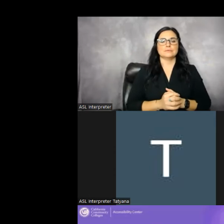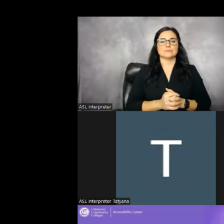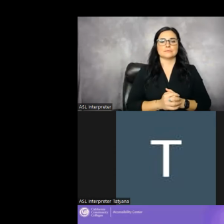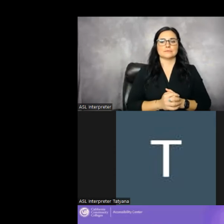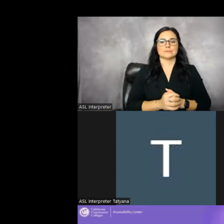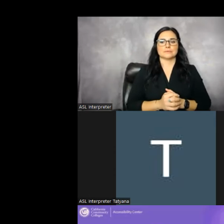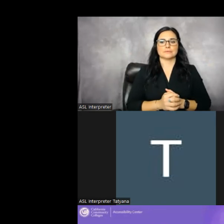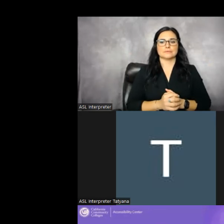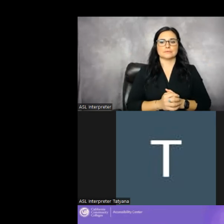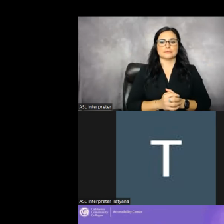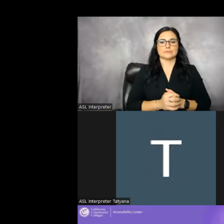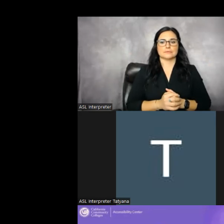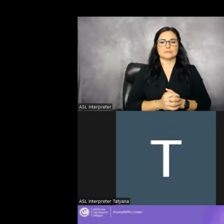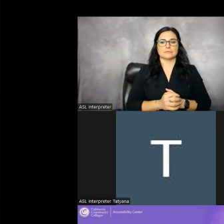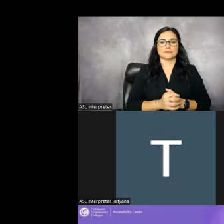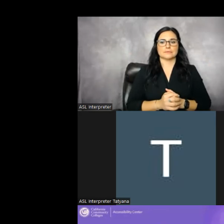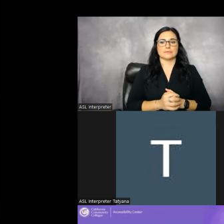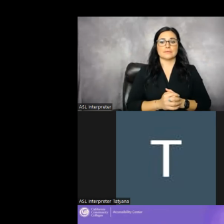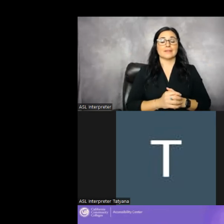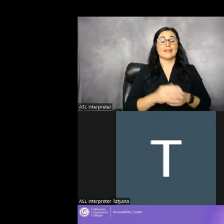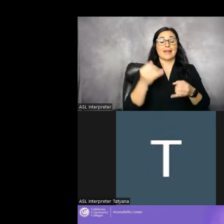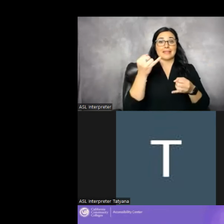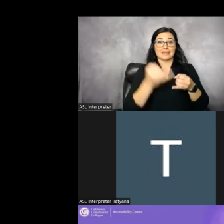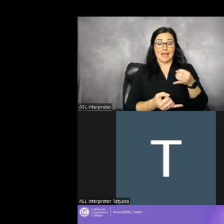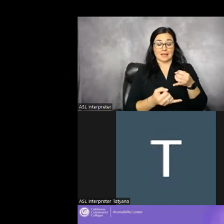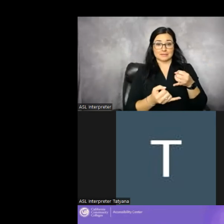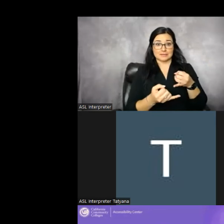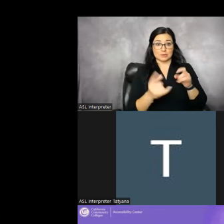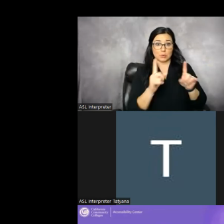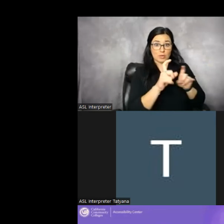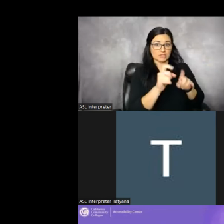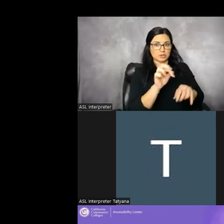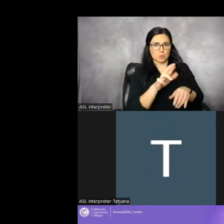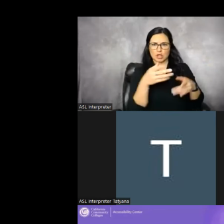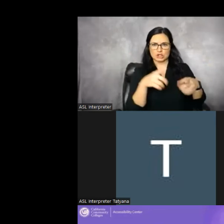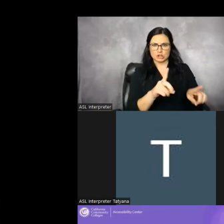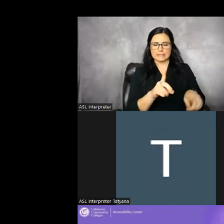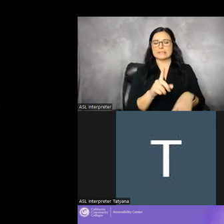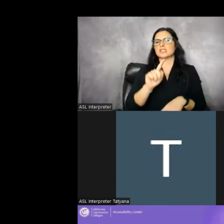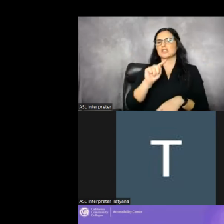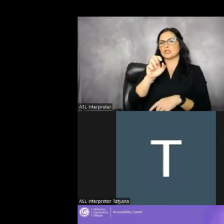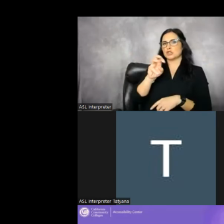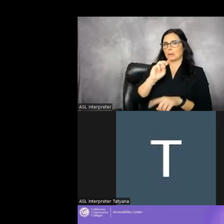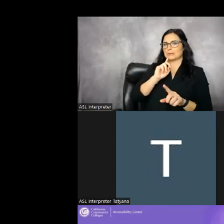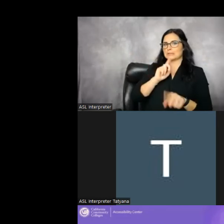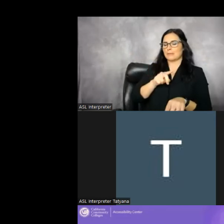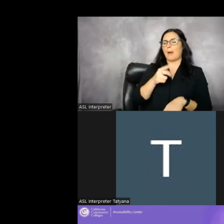did you want to have questions wait until the end, if possible? Yeah, definitely so. Hold the questions until the end.